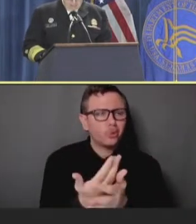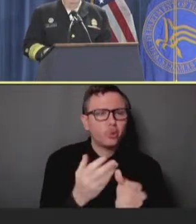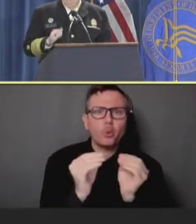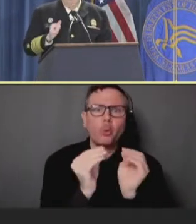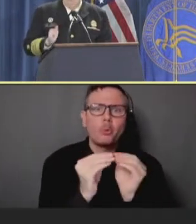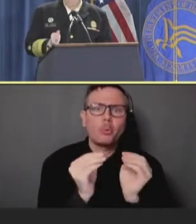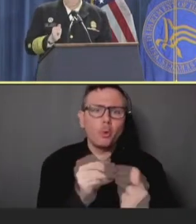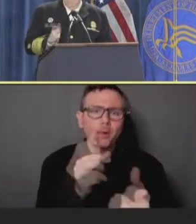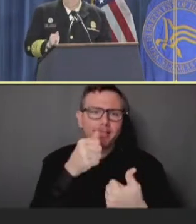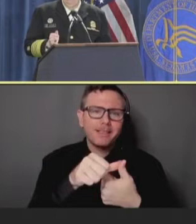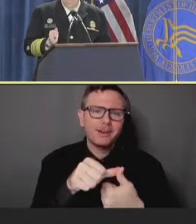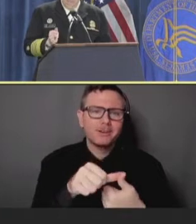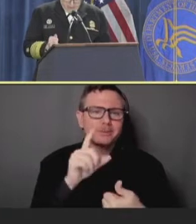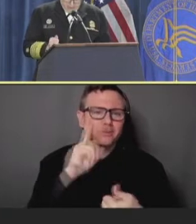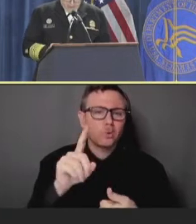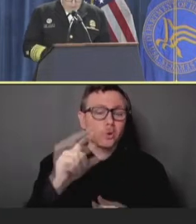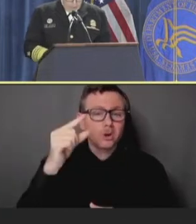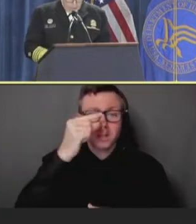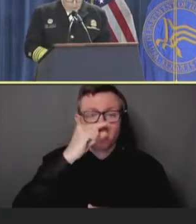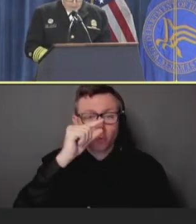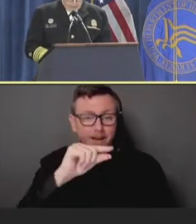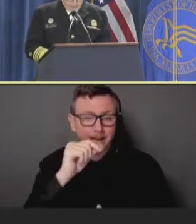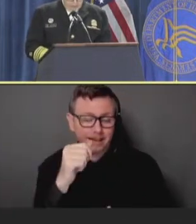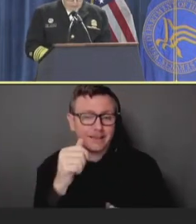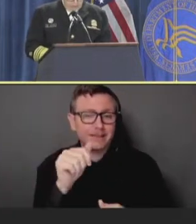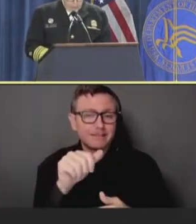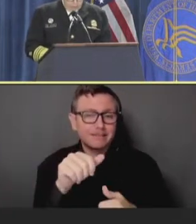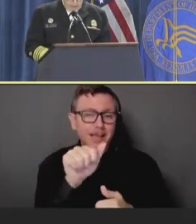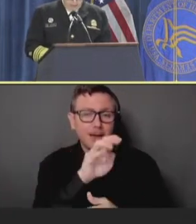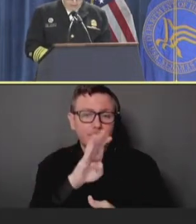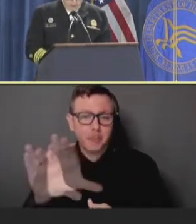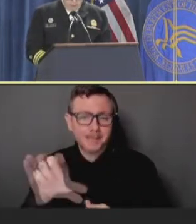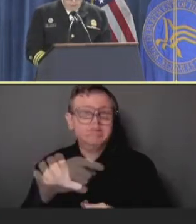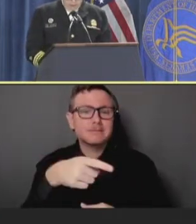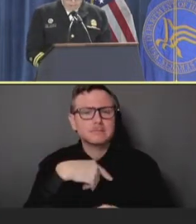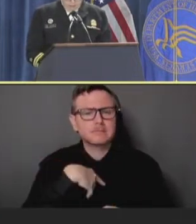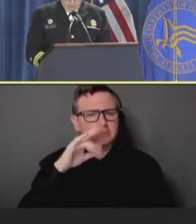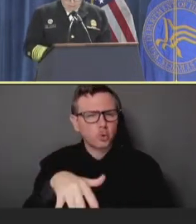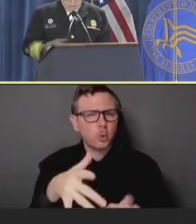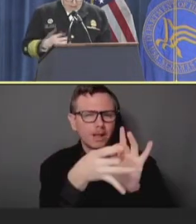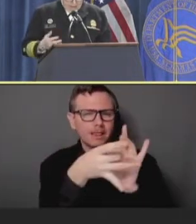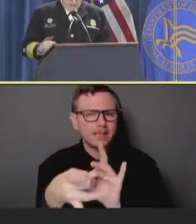But we have made impressive progress and I'm so proud of our ability to better manage this